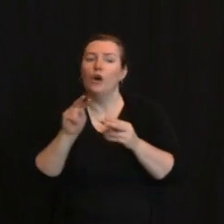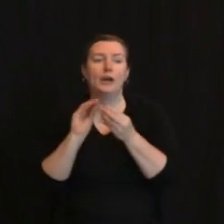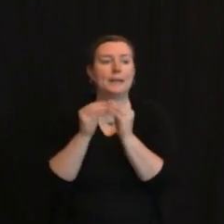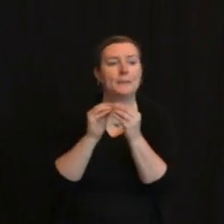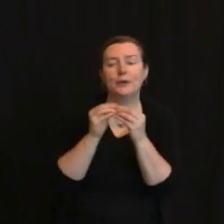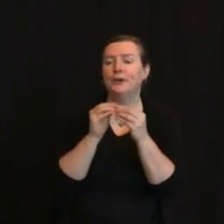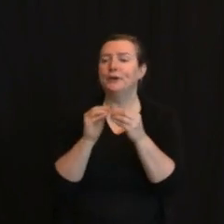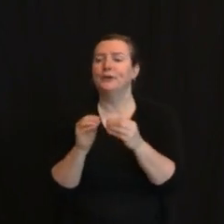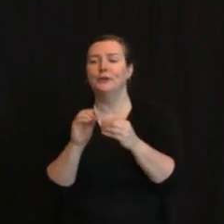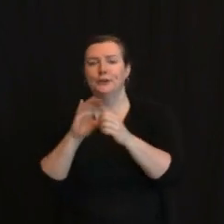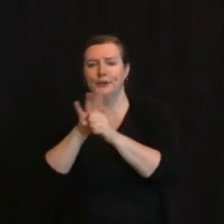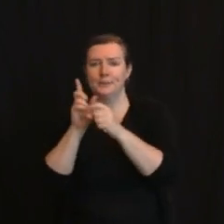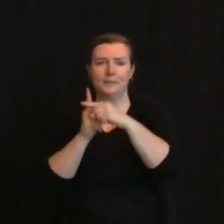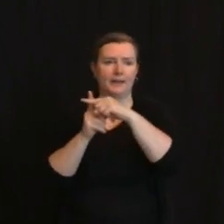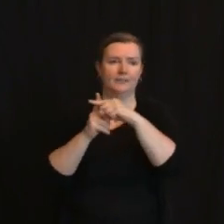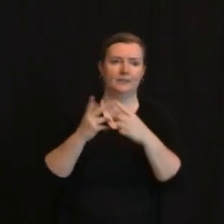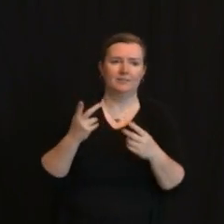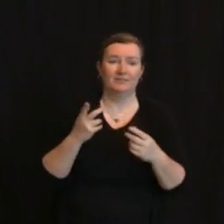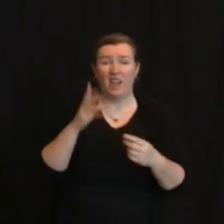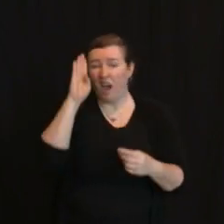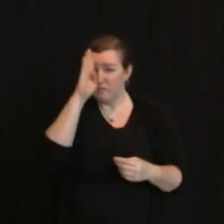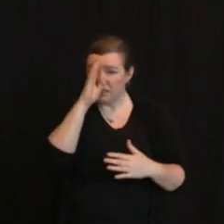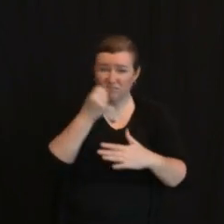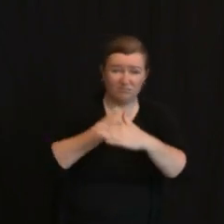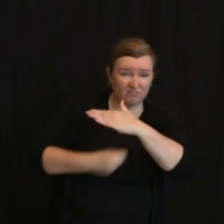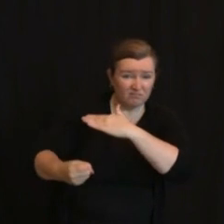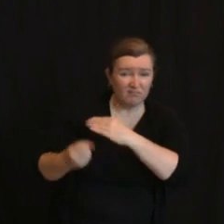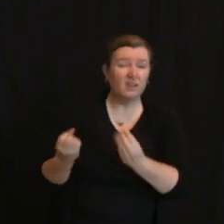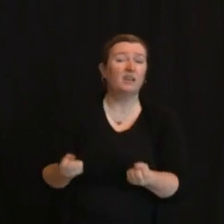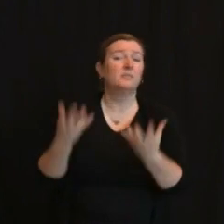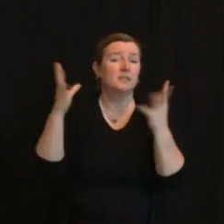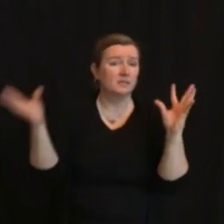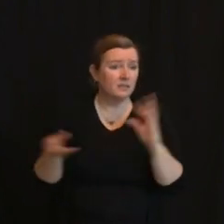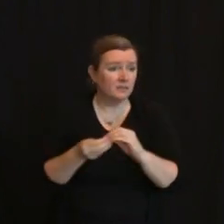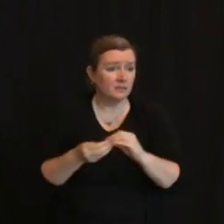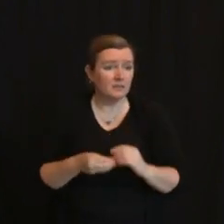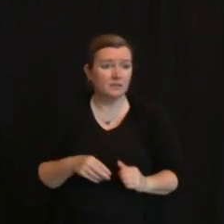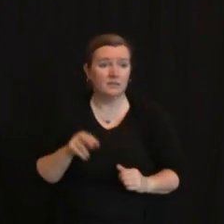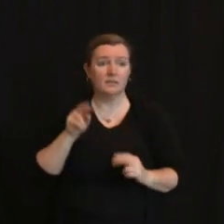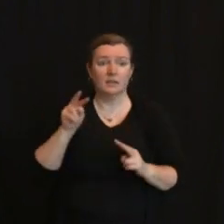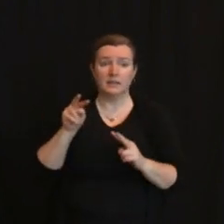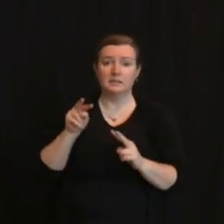AND WE HAVE TO LOOK ALSO -- MOVE AWAY FROM ABSOLUTE CASES SOMETIMES AND LOOK AT OTHER